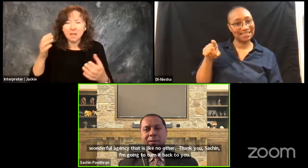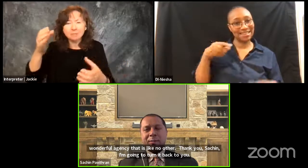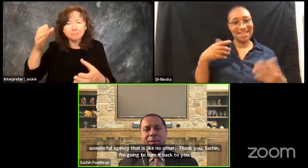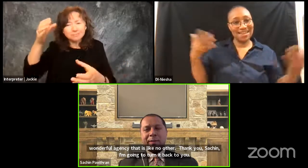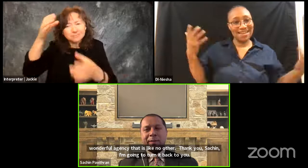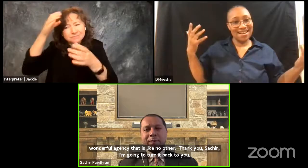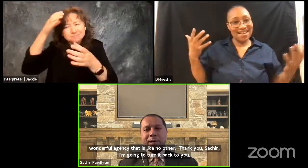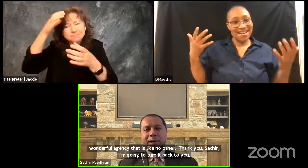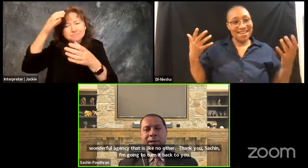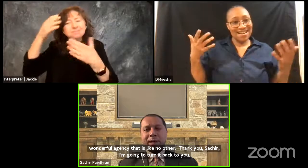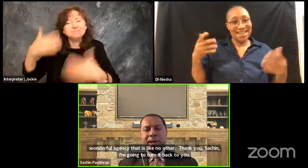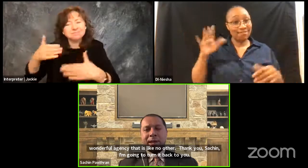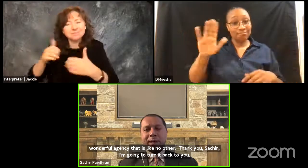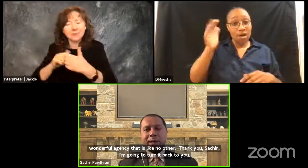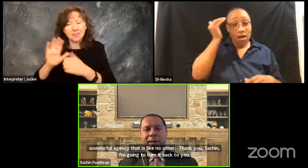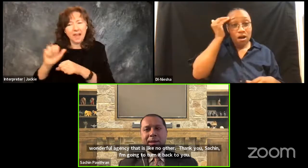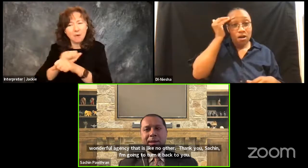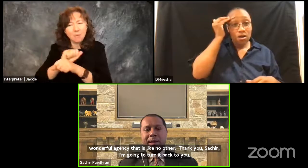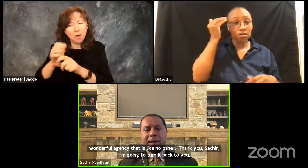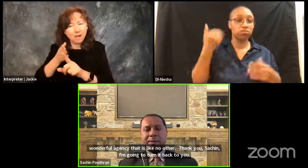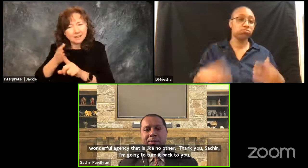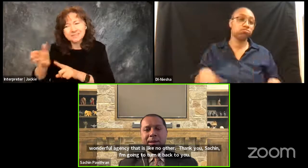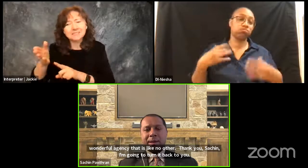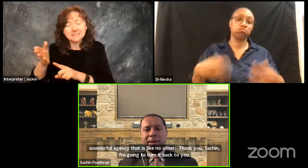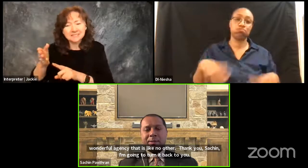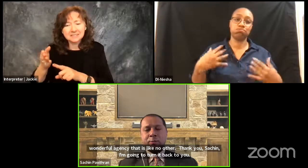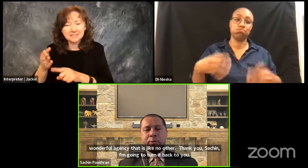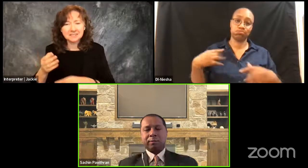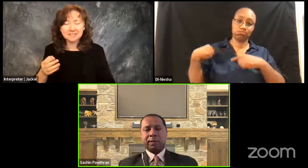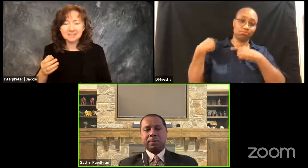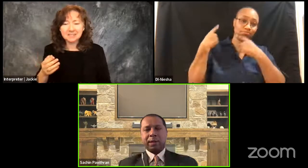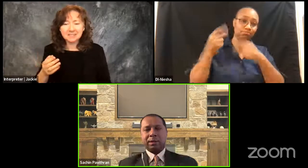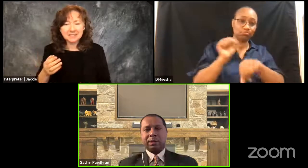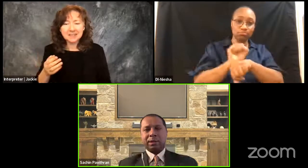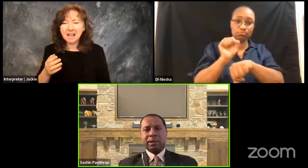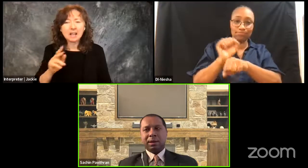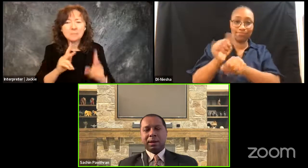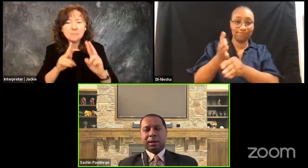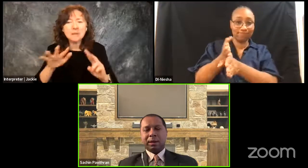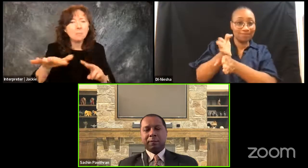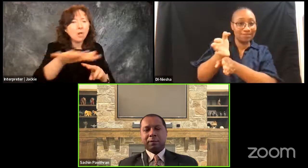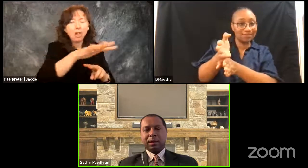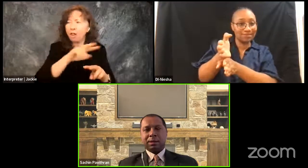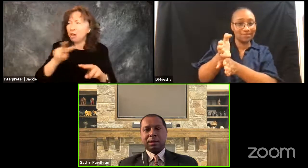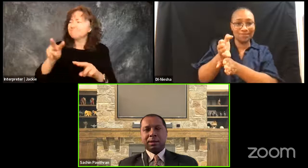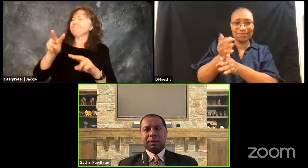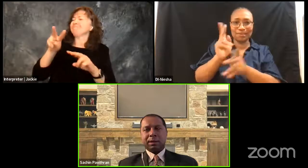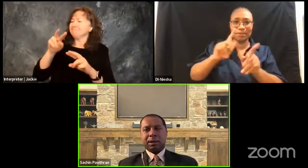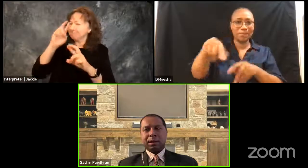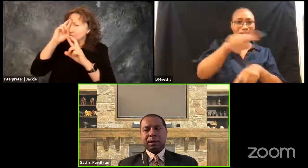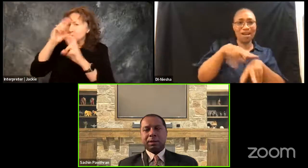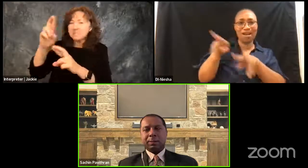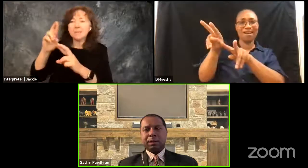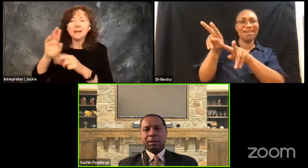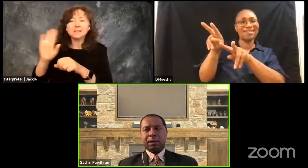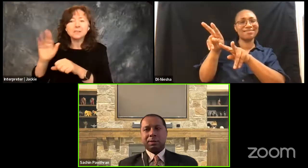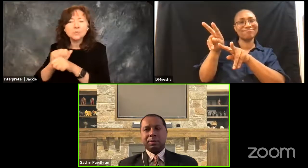in the work that we've done, and he has -- he's well-respected in our field. And in our community.